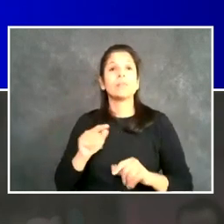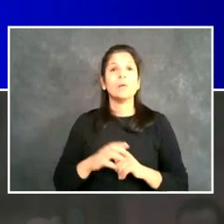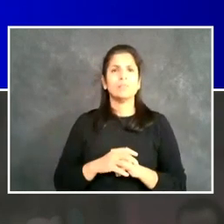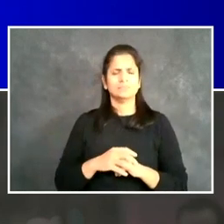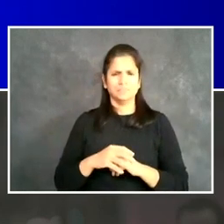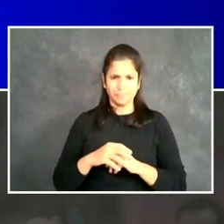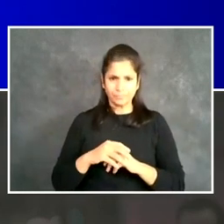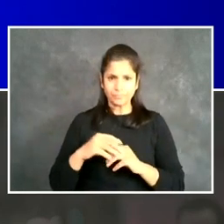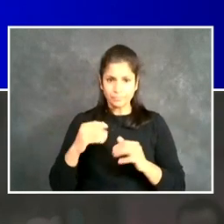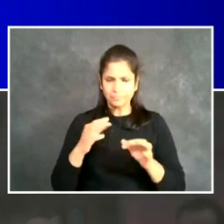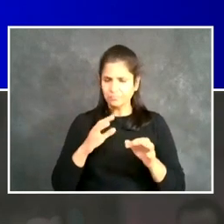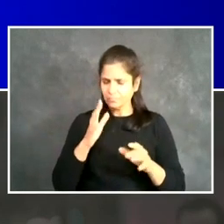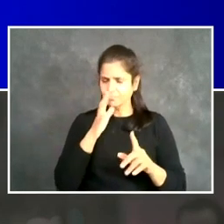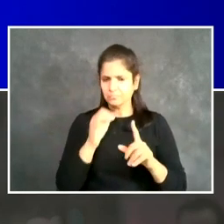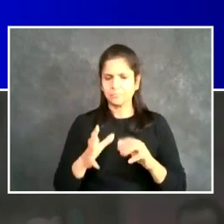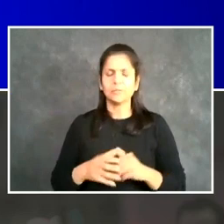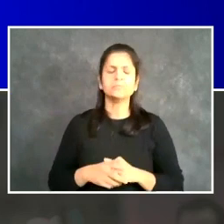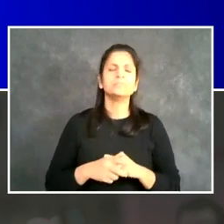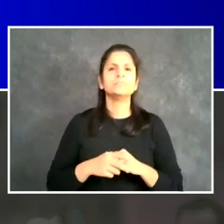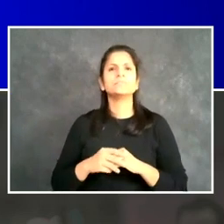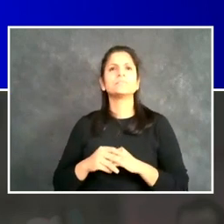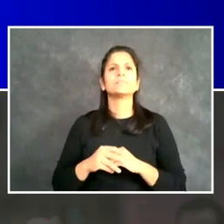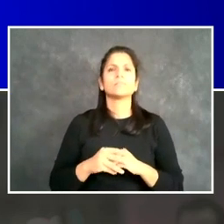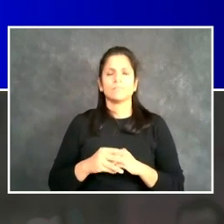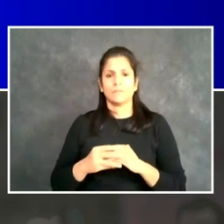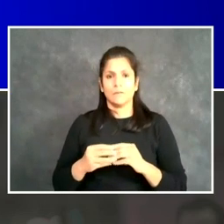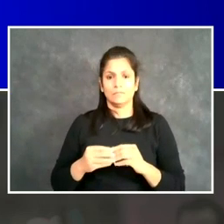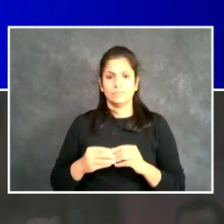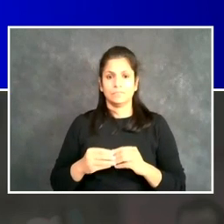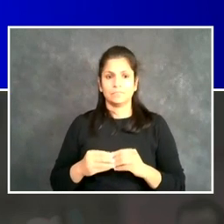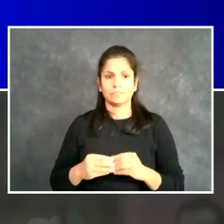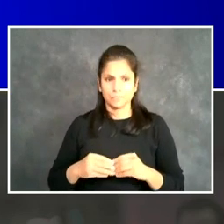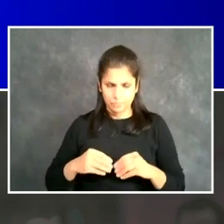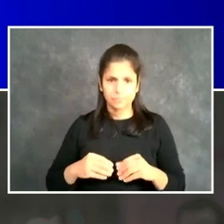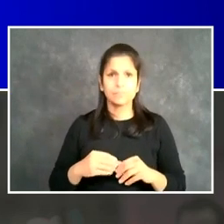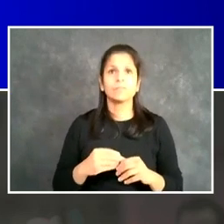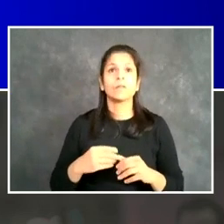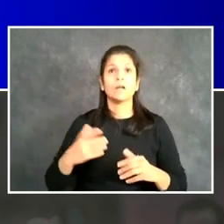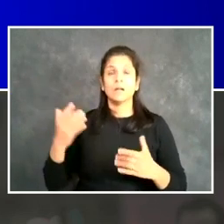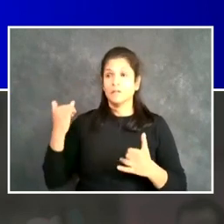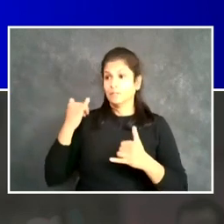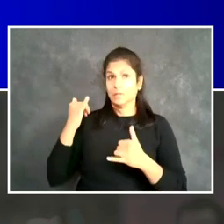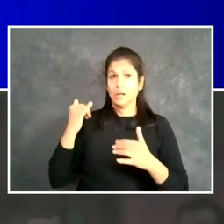HERE. I ALSO WANT TO GIVE A FEW QUALIFICATIONS. IT'S IMPORTANT TO RECOGNIZE